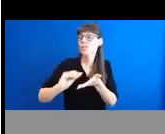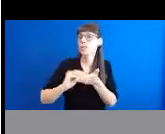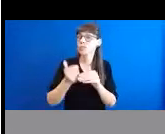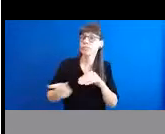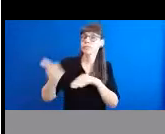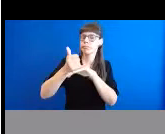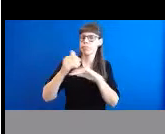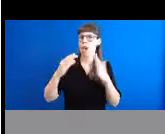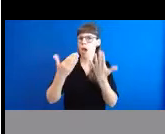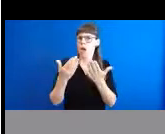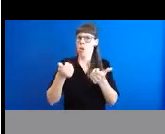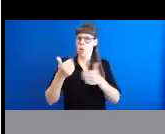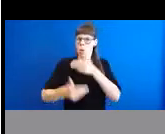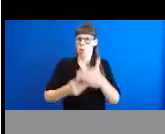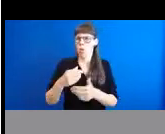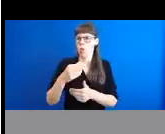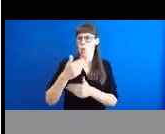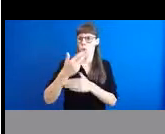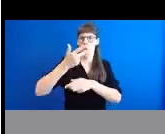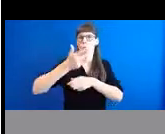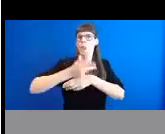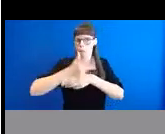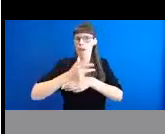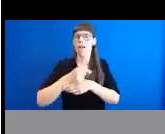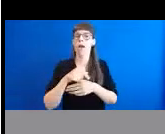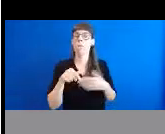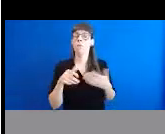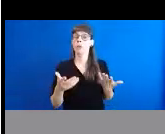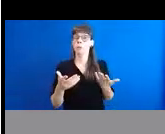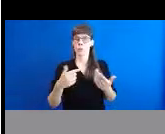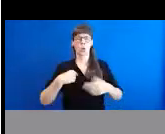exclusion for digital provisions and